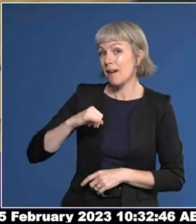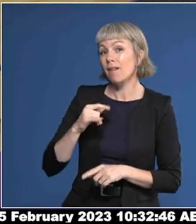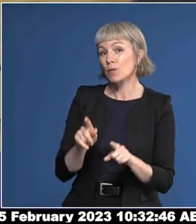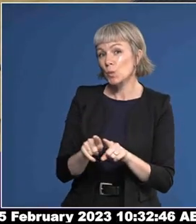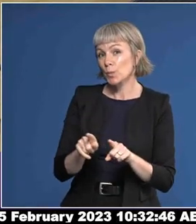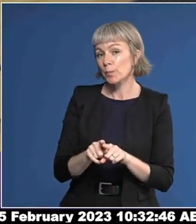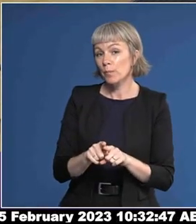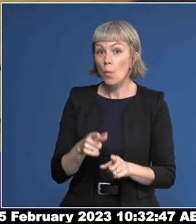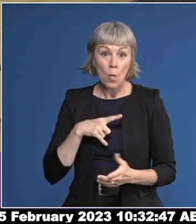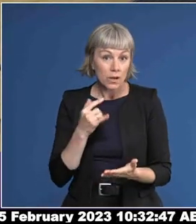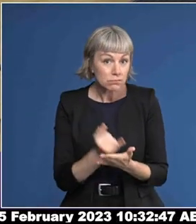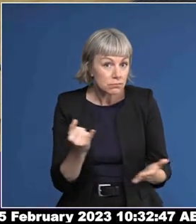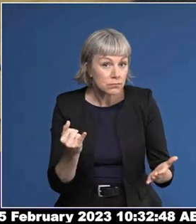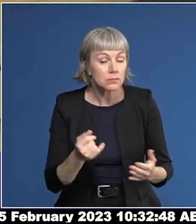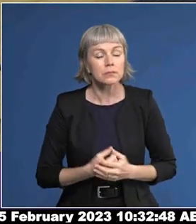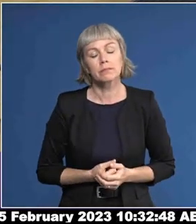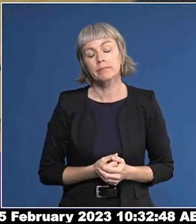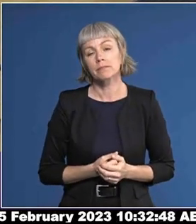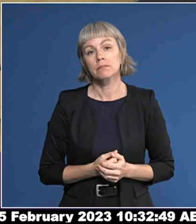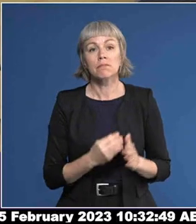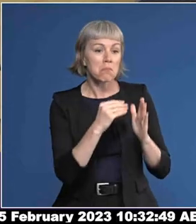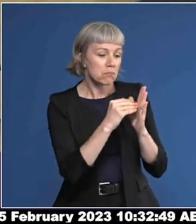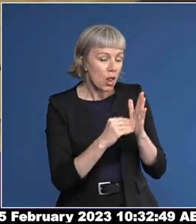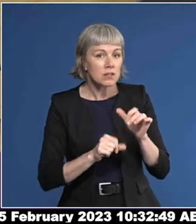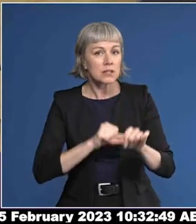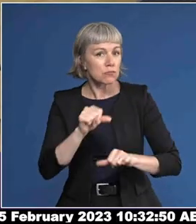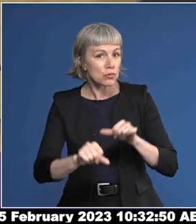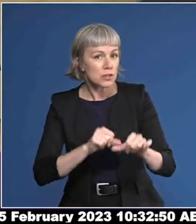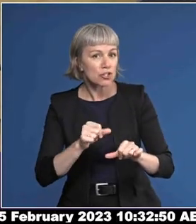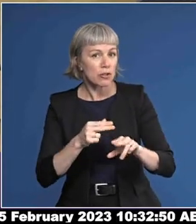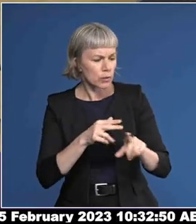Afford's policies and procedures for identifying and responding to abuse and